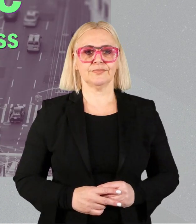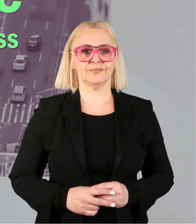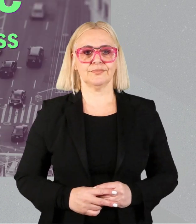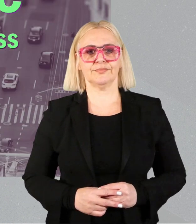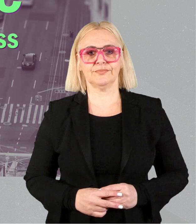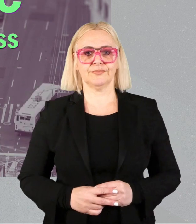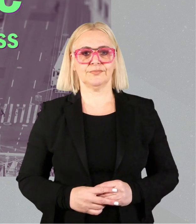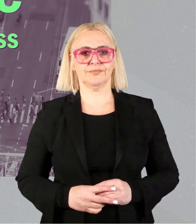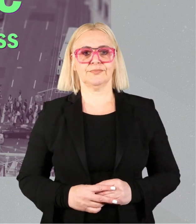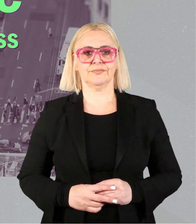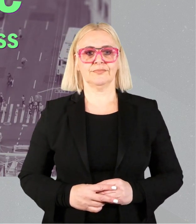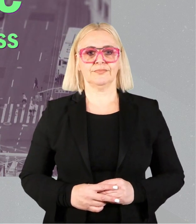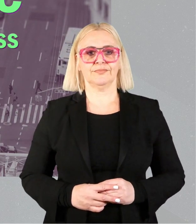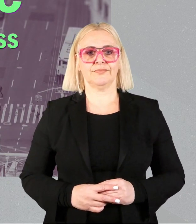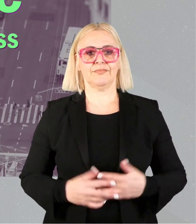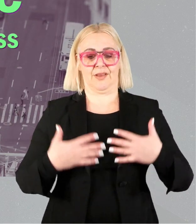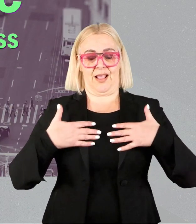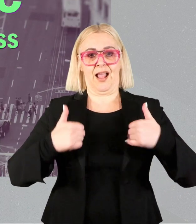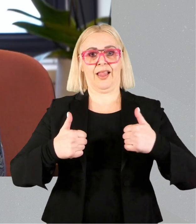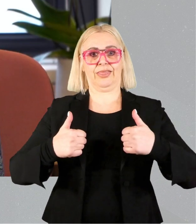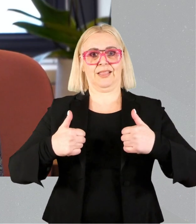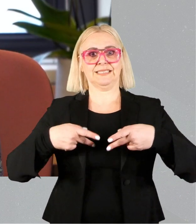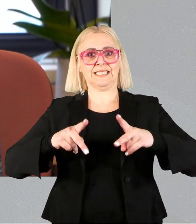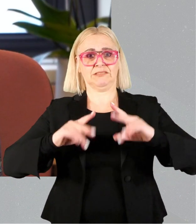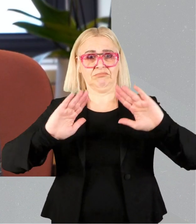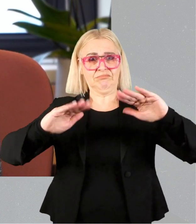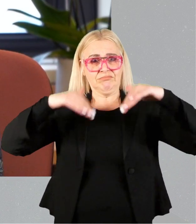Sometimes I'm asked, what is my one measure? If I was only like down to